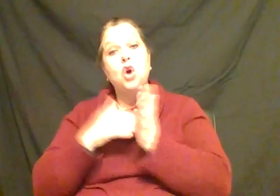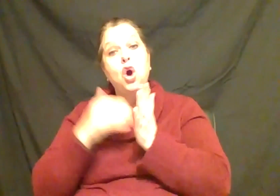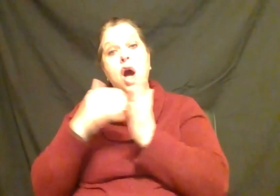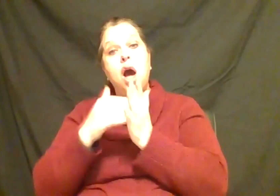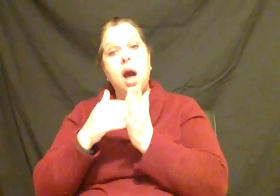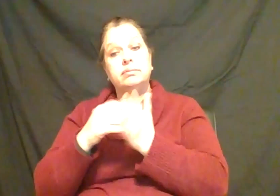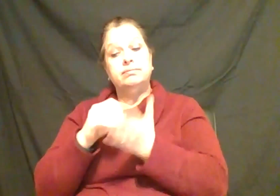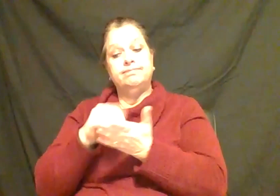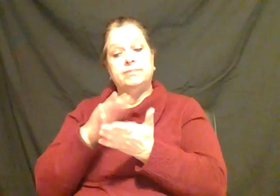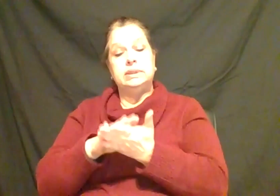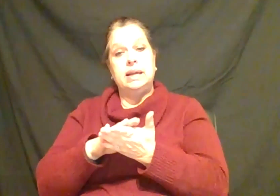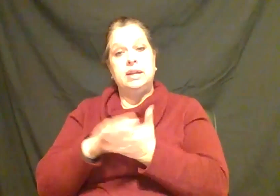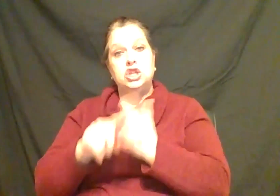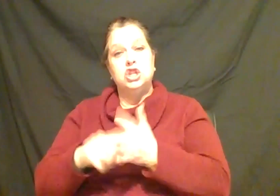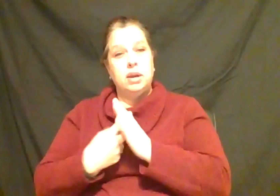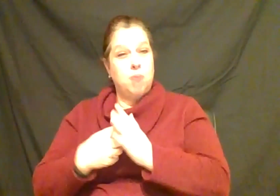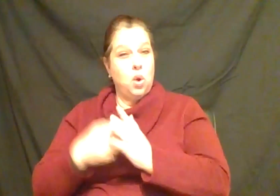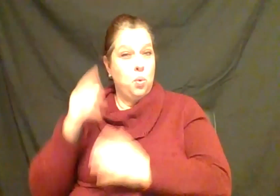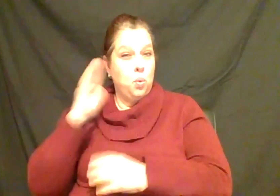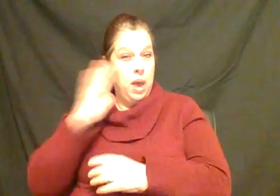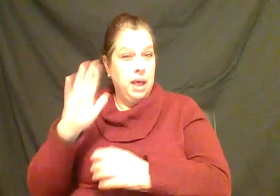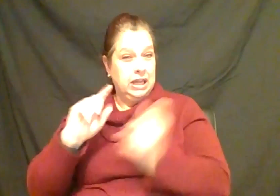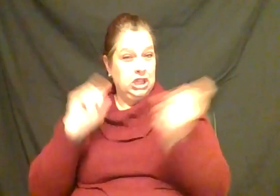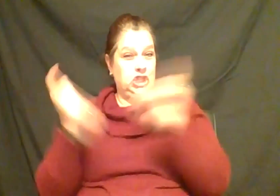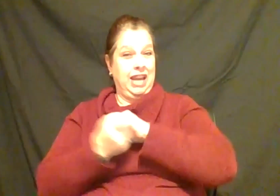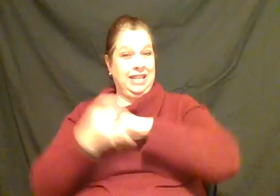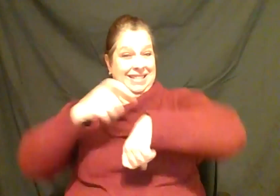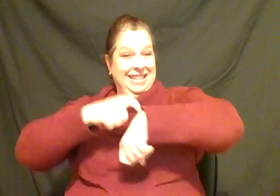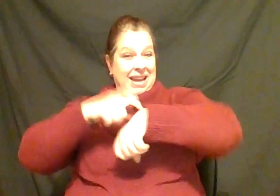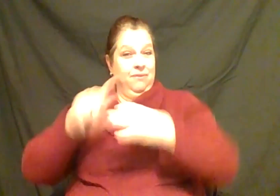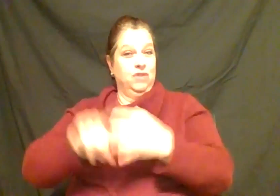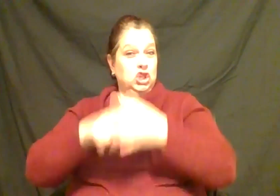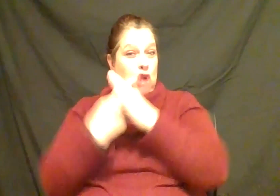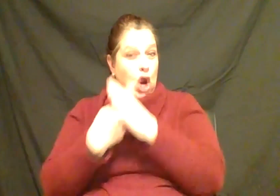new high school schedules change the start times for elementary schools no this is not a start time